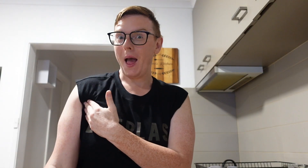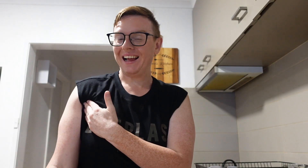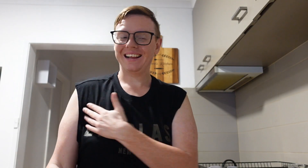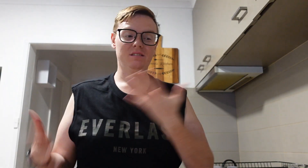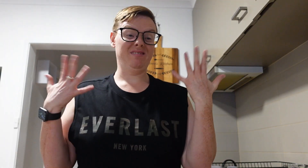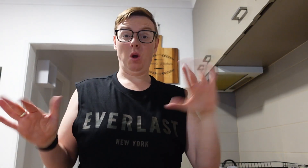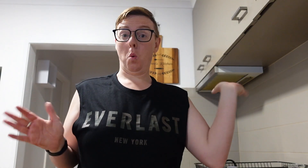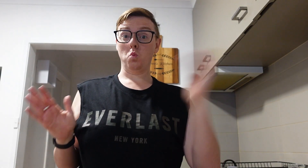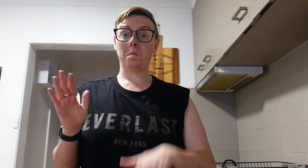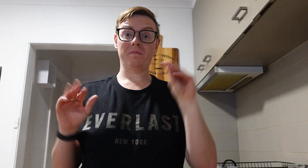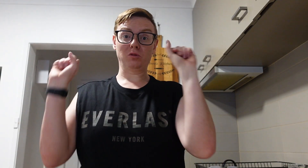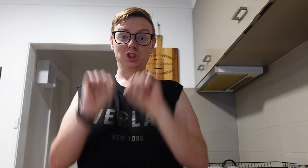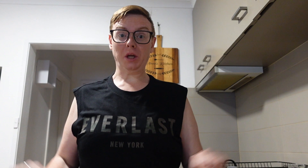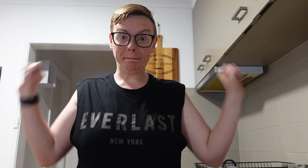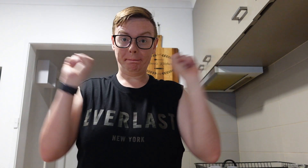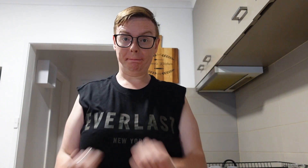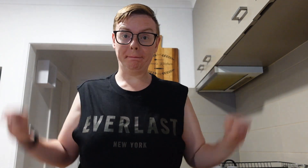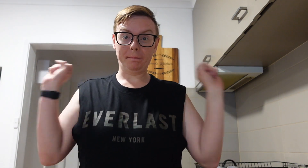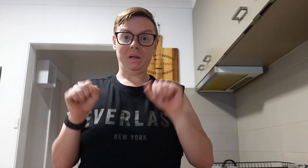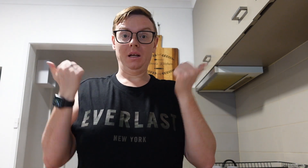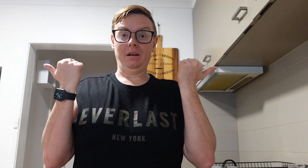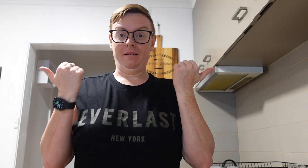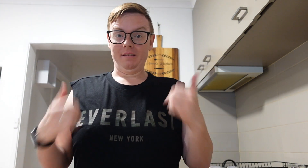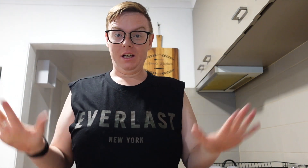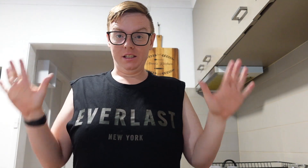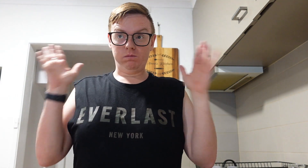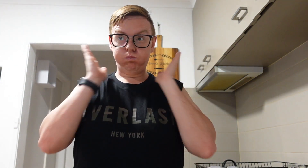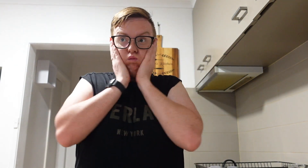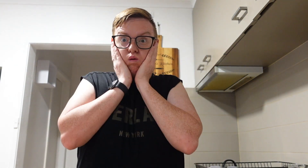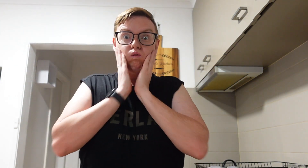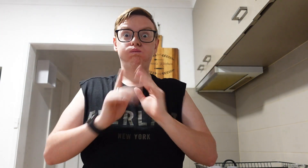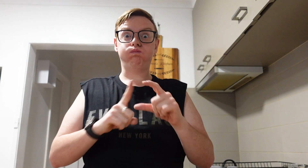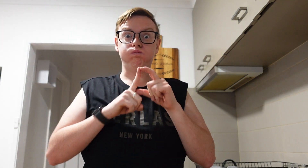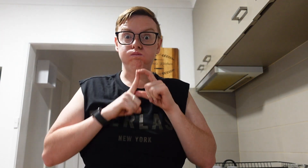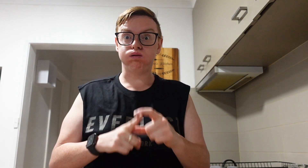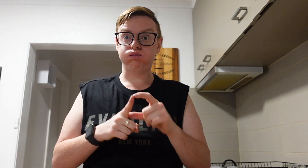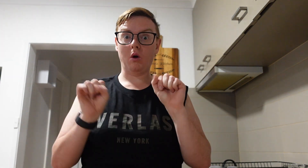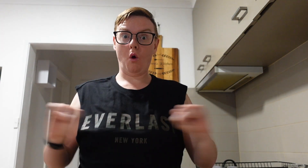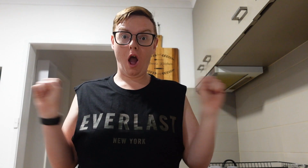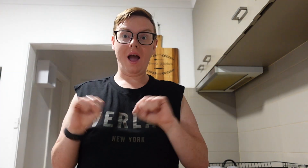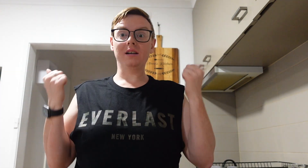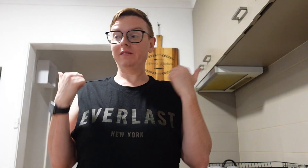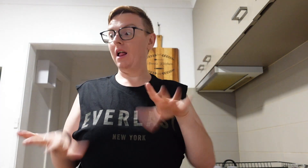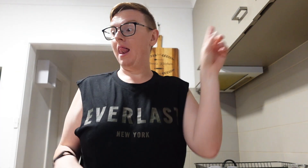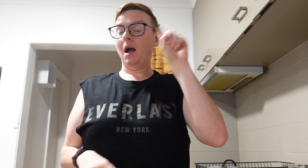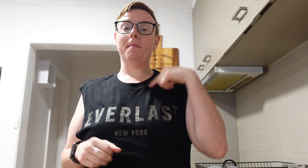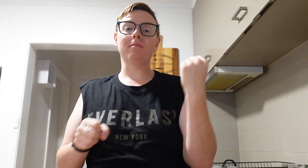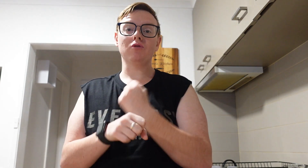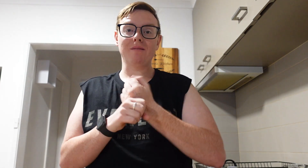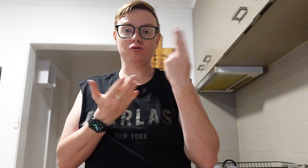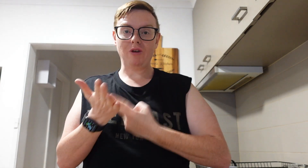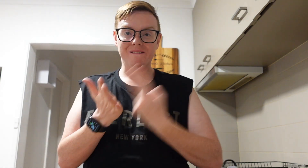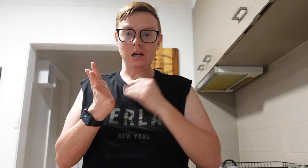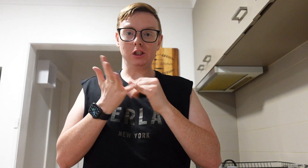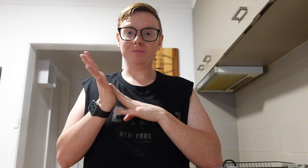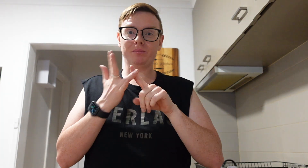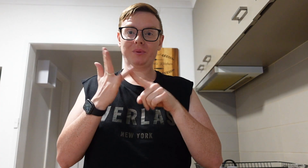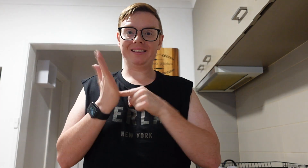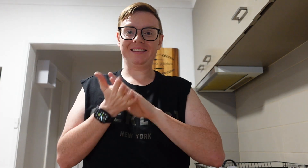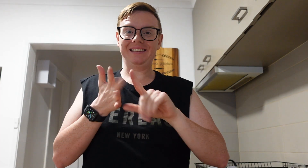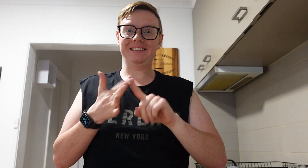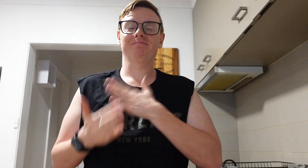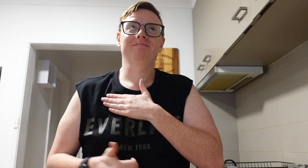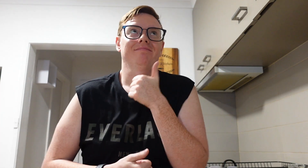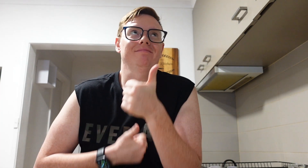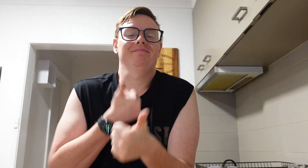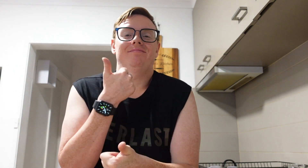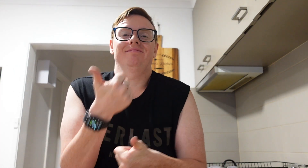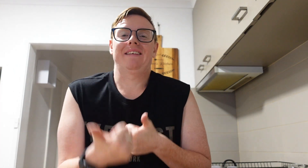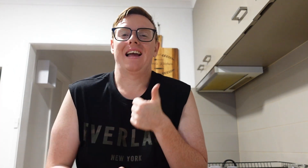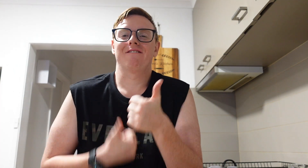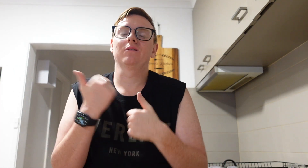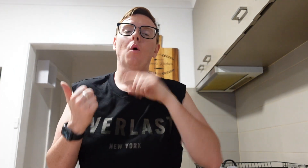Good morning. Finish workout. Now I'm making breakfast. Smoothie, my favourite.